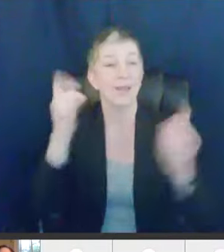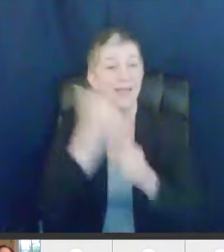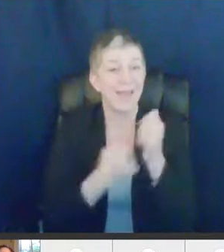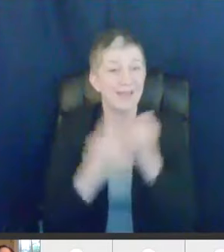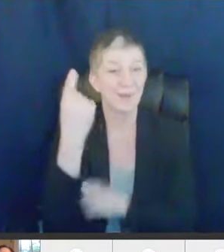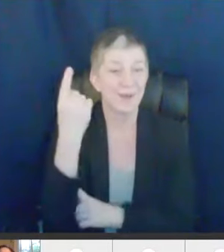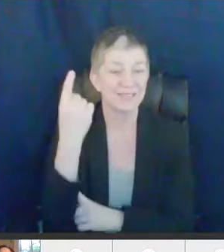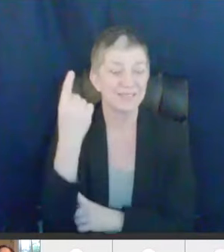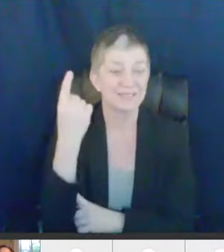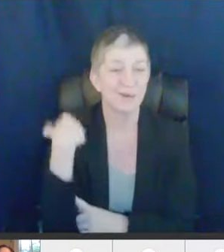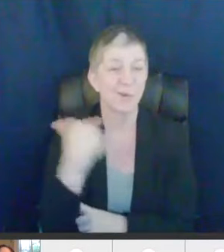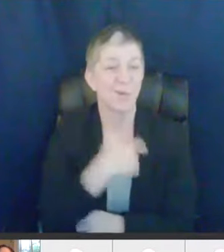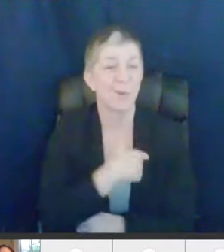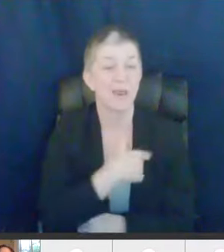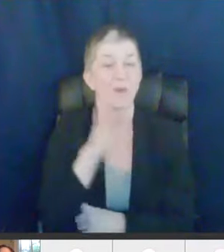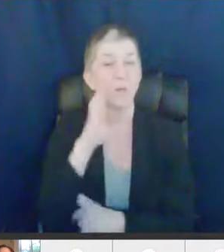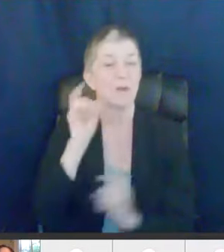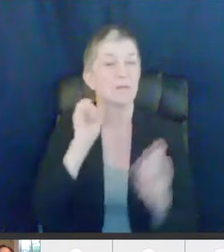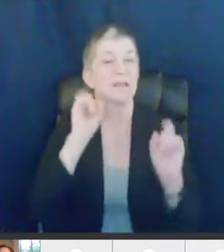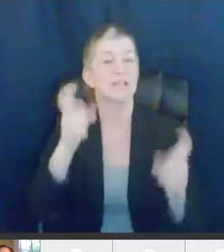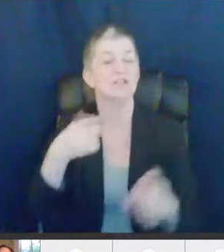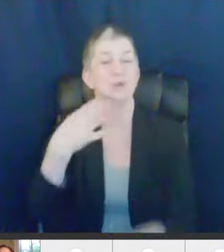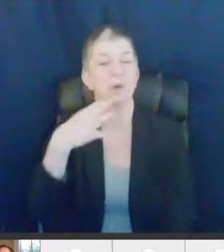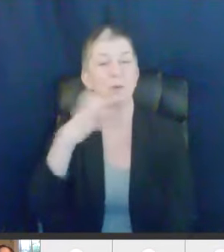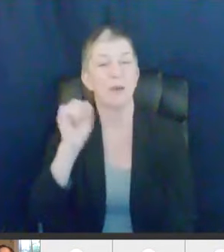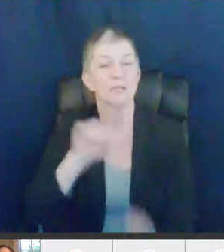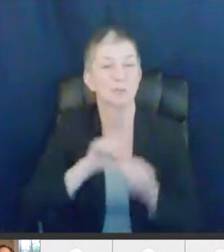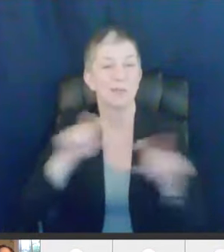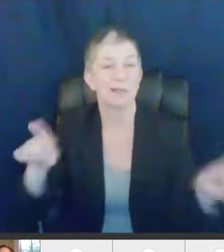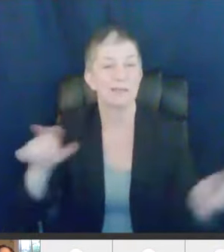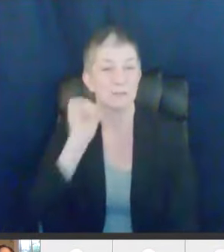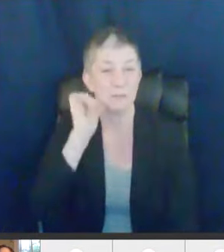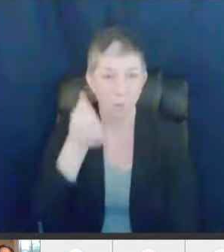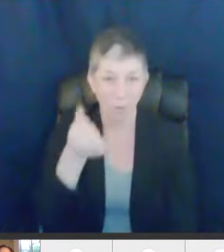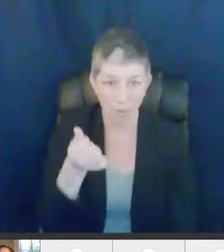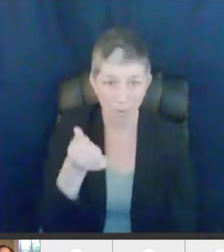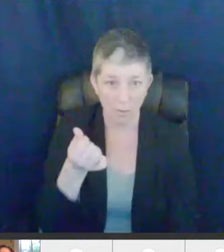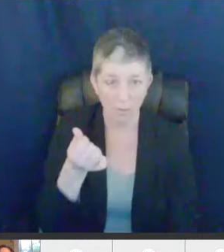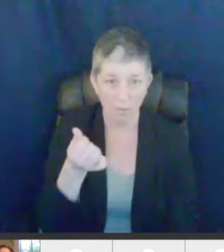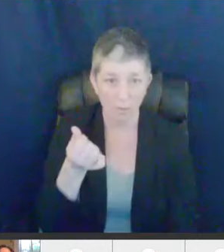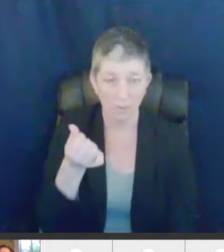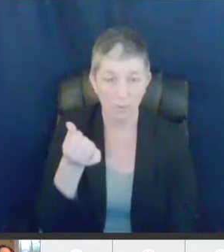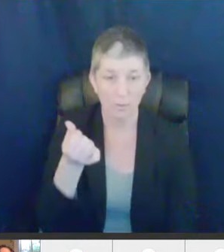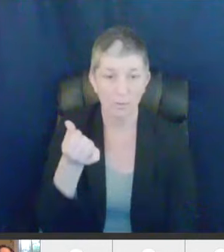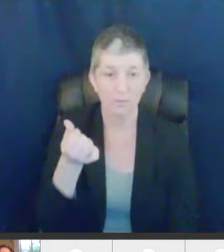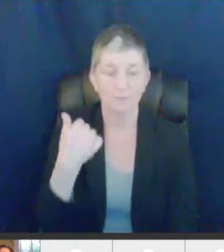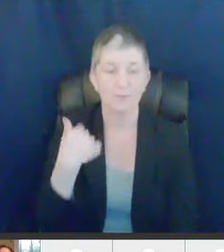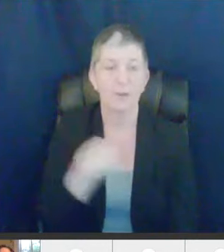we are going to issue a press release tomorrow and we will not then be back